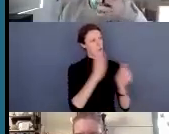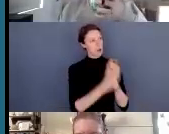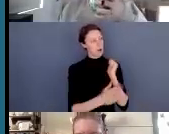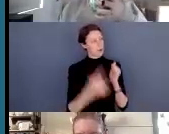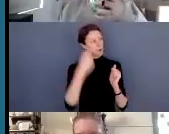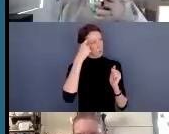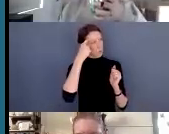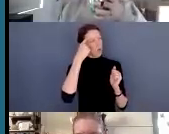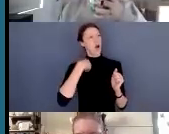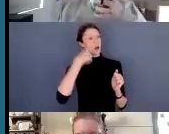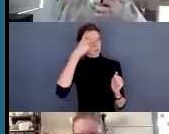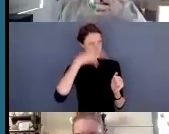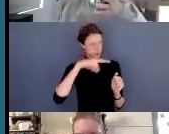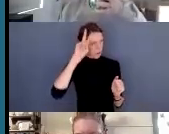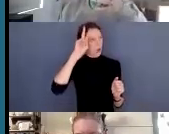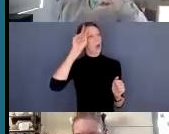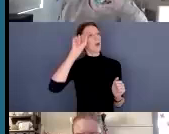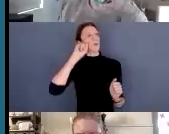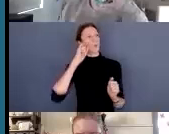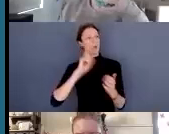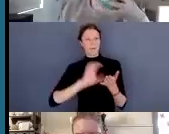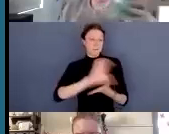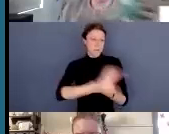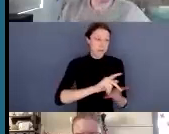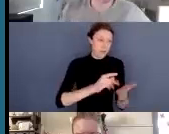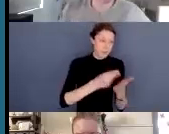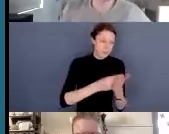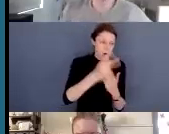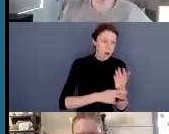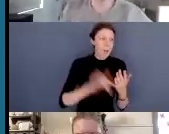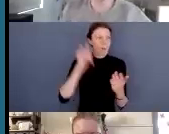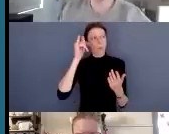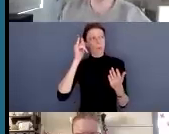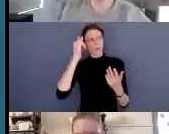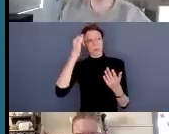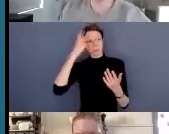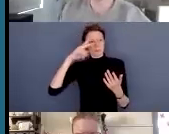change my behavior" or, "I will fund that program" or whatever it may be in the real world. It's just